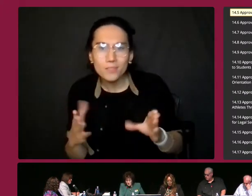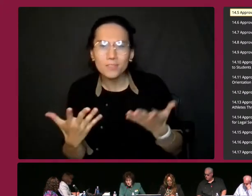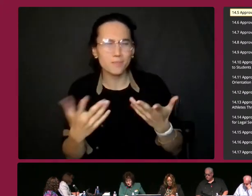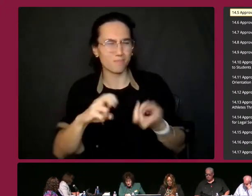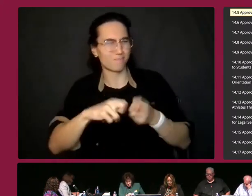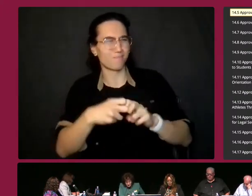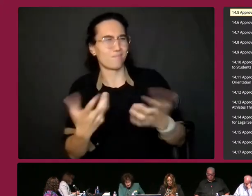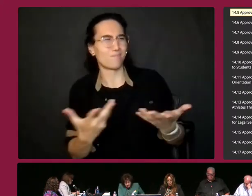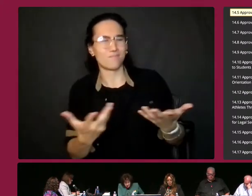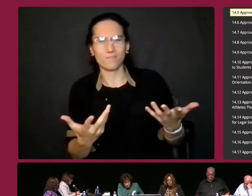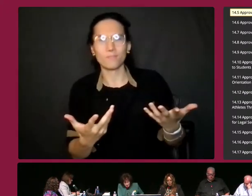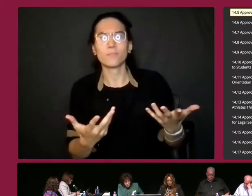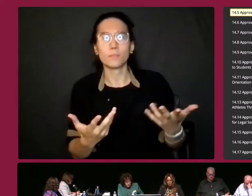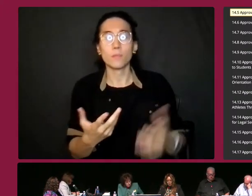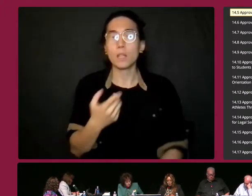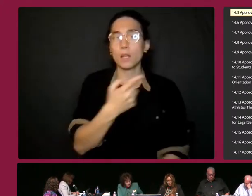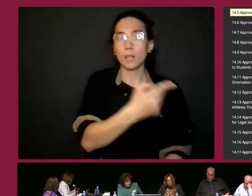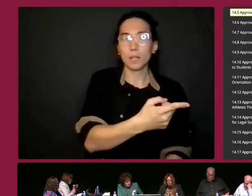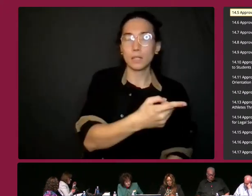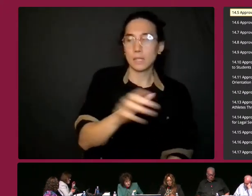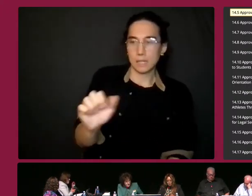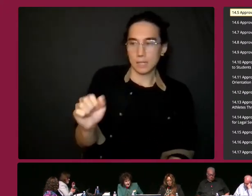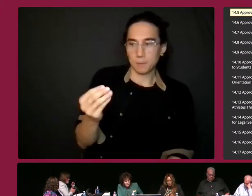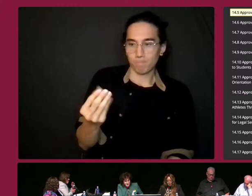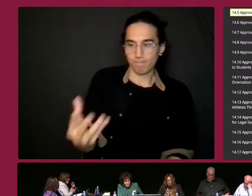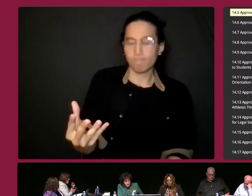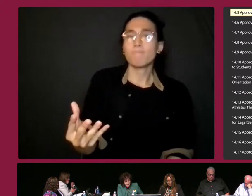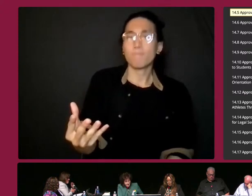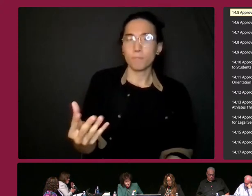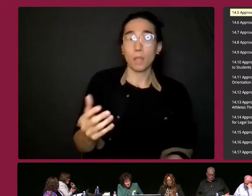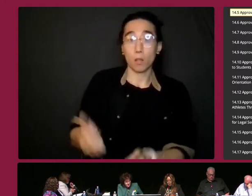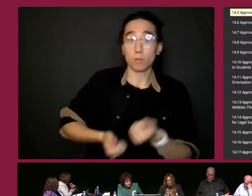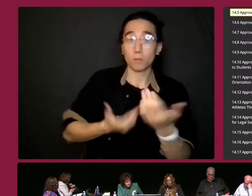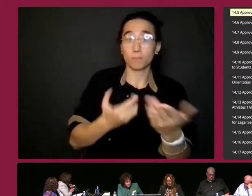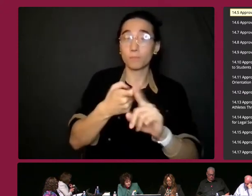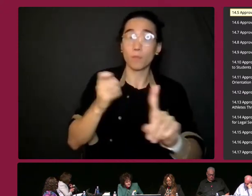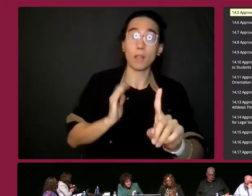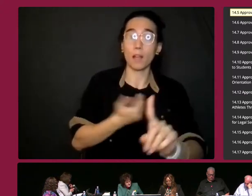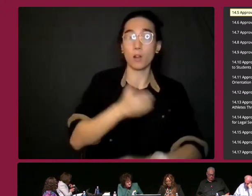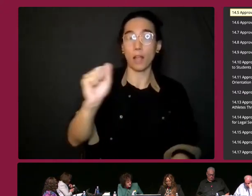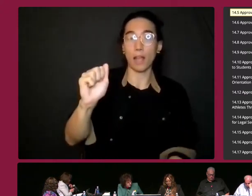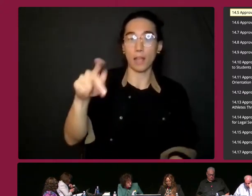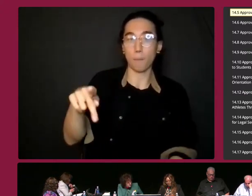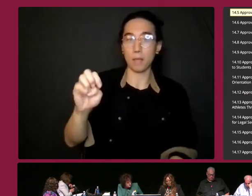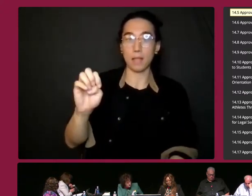This recommendation is put forward from our AP&P Committee and there are processes by which,